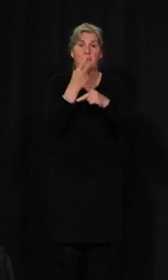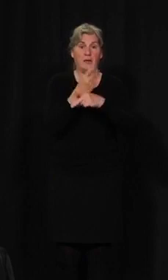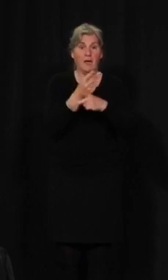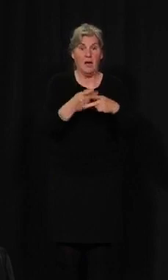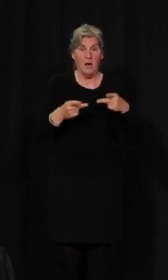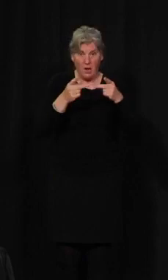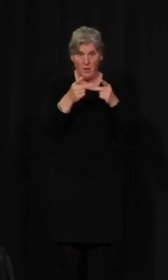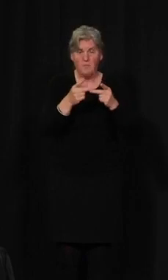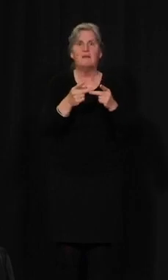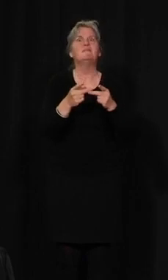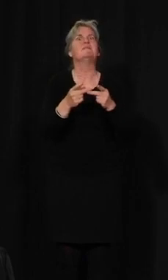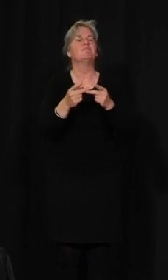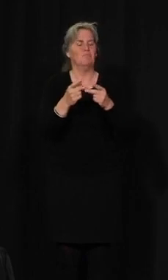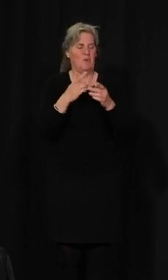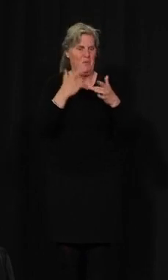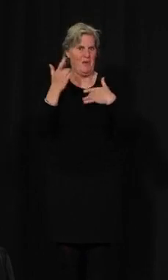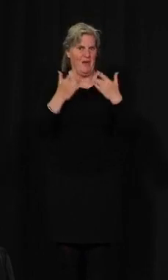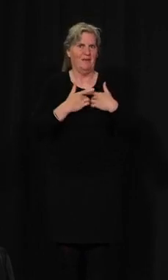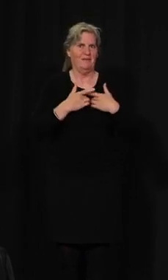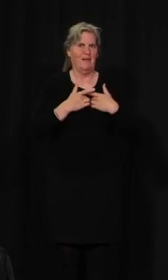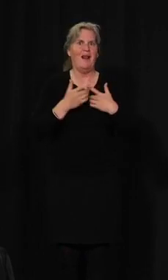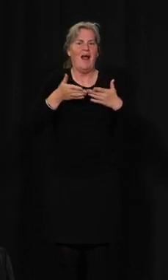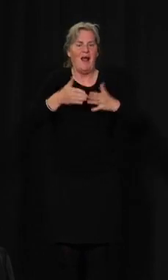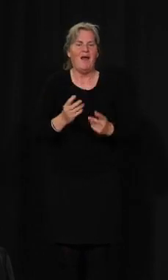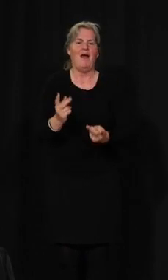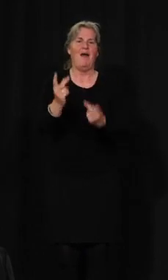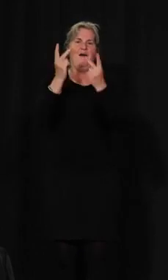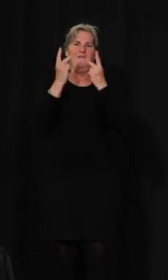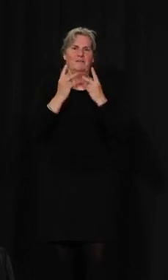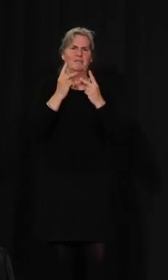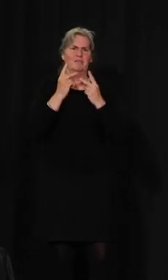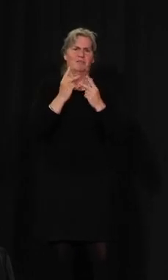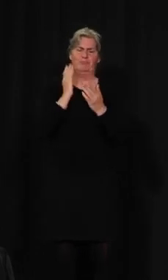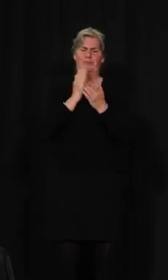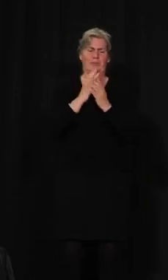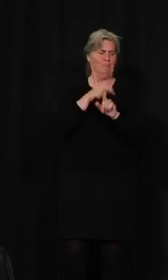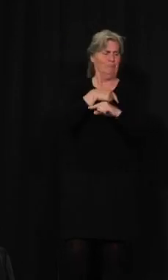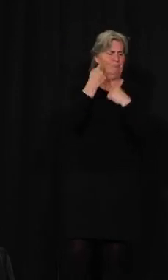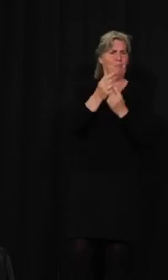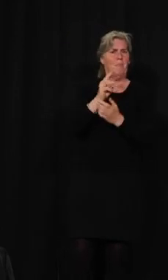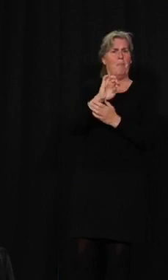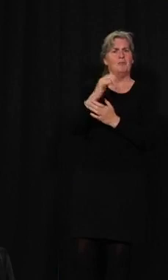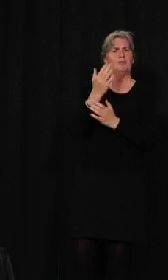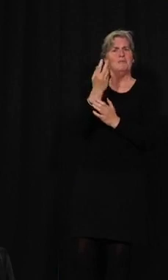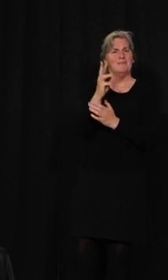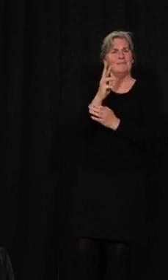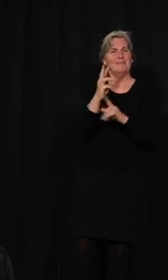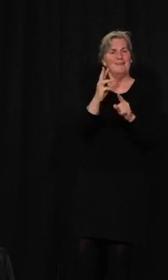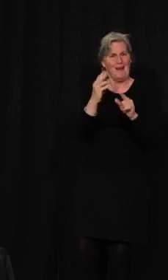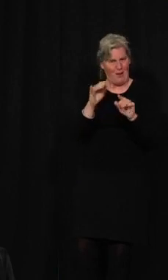welcoming visitors for the first time since March 16th. I am very happy to announce that